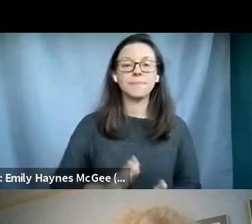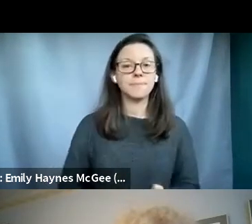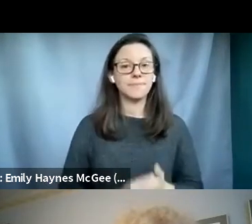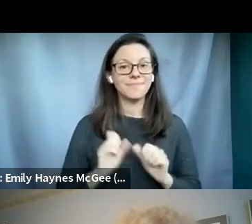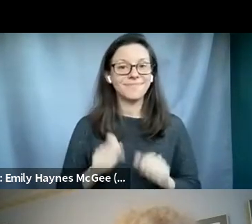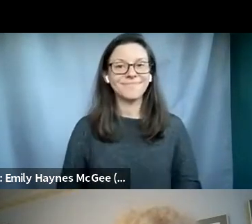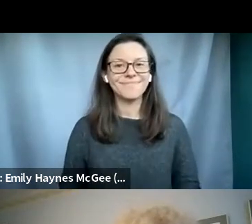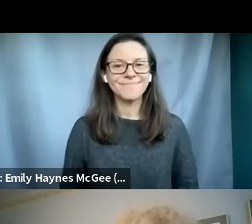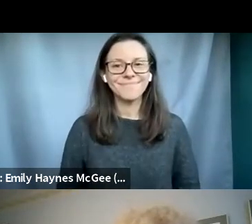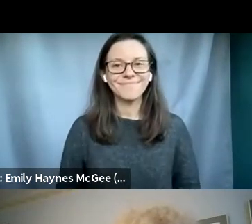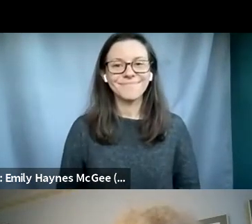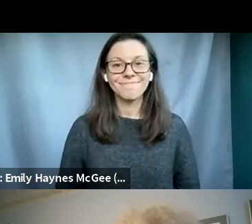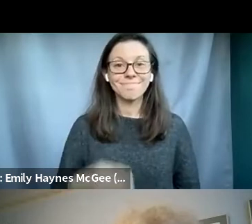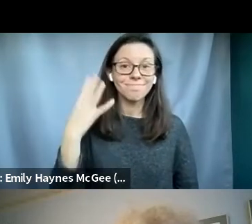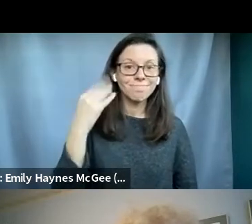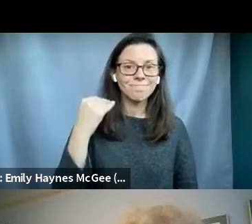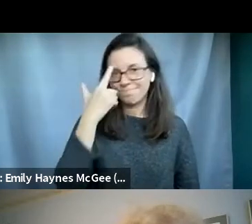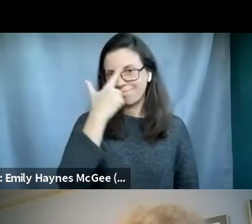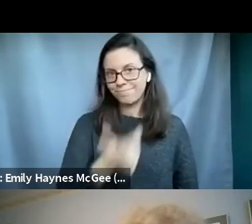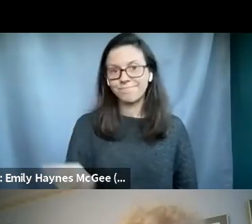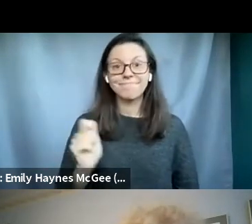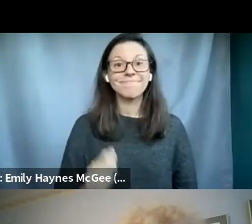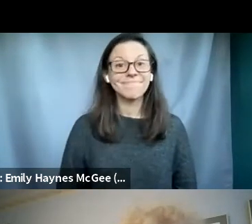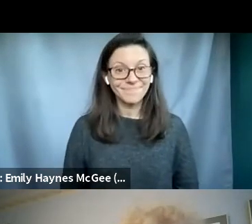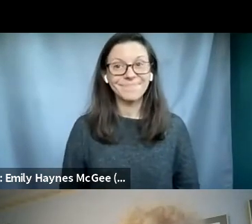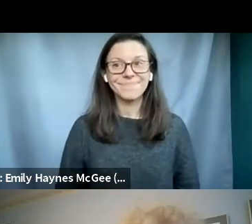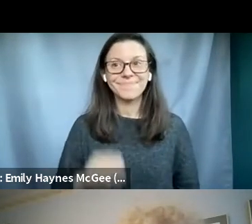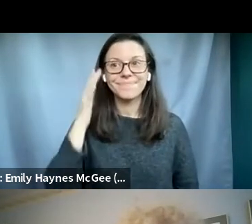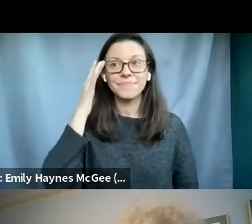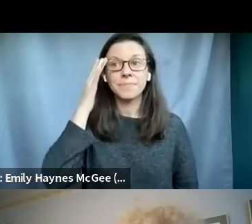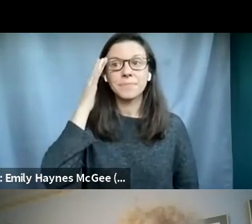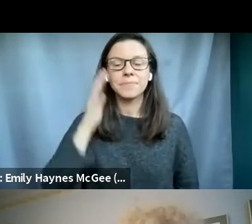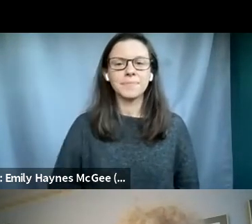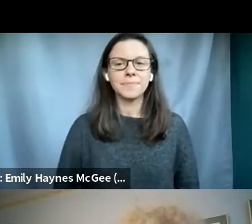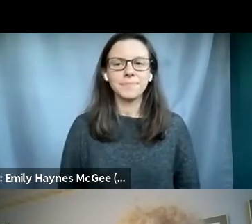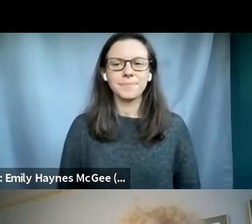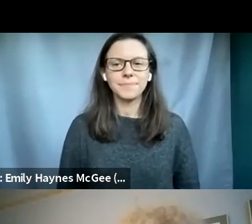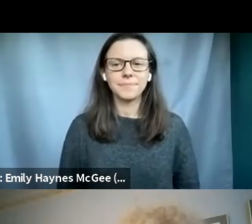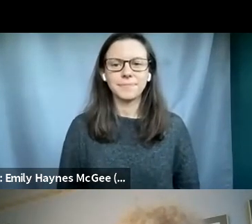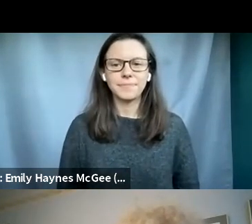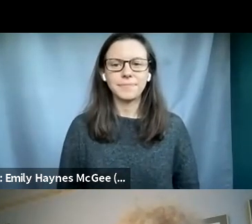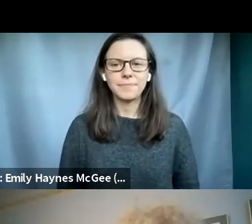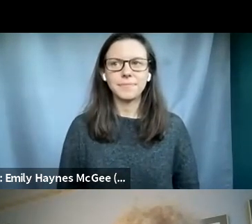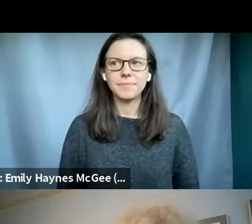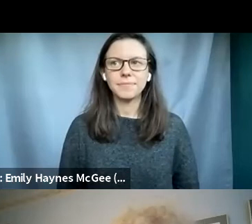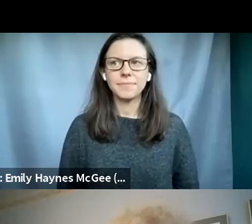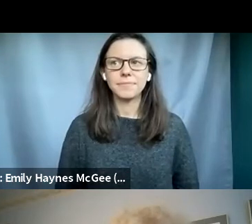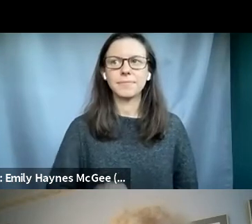video on or off, whatever people are most comfortable with so.